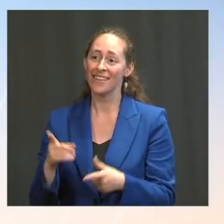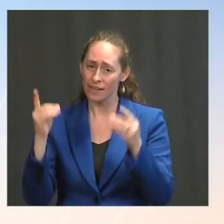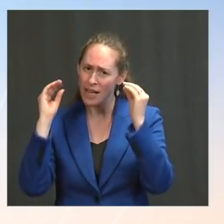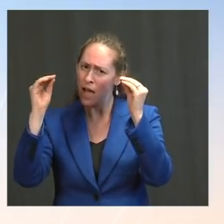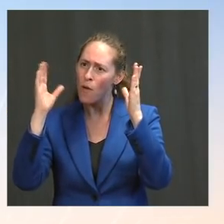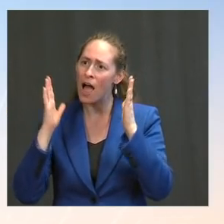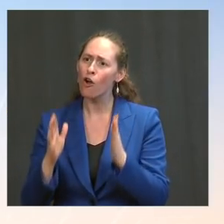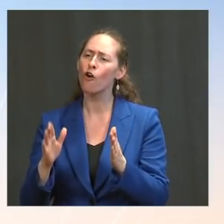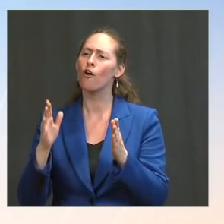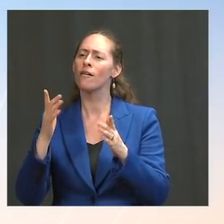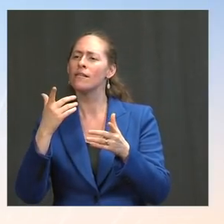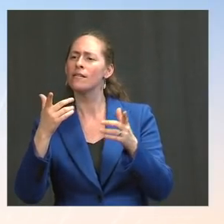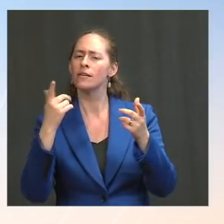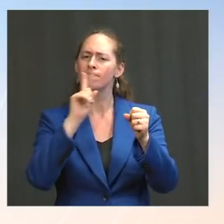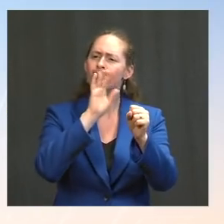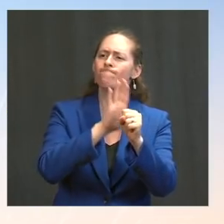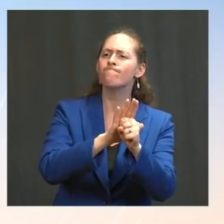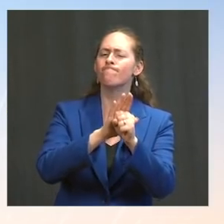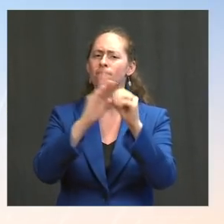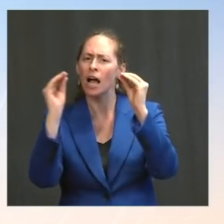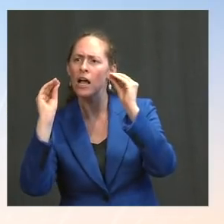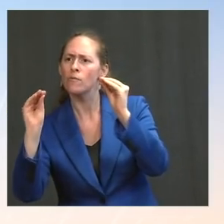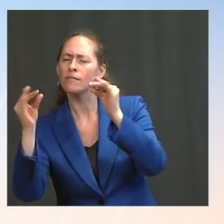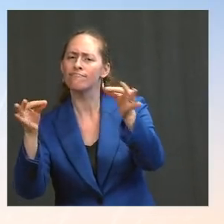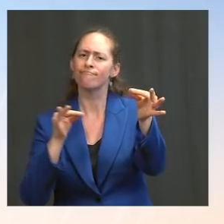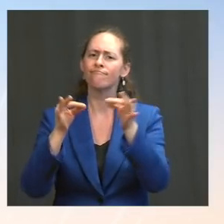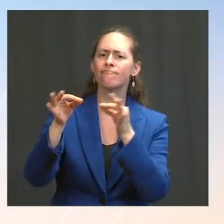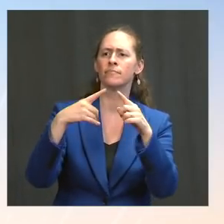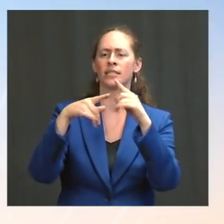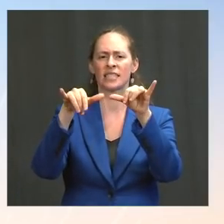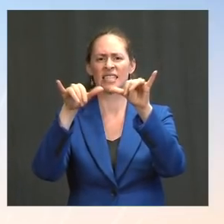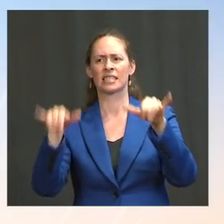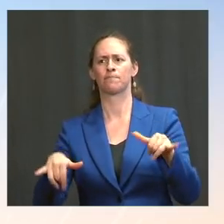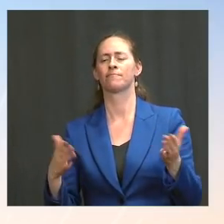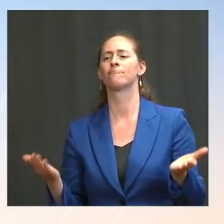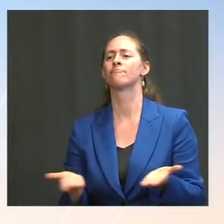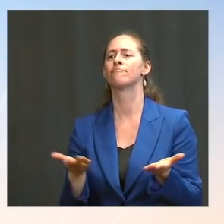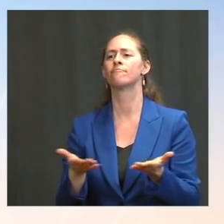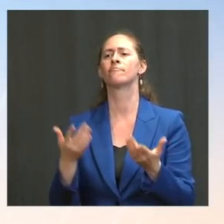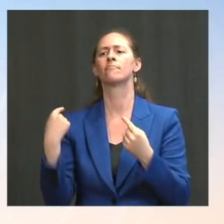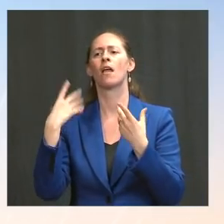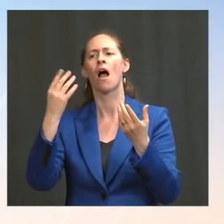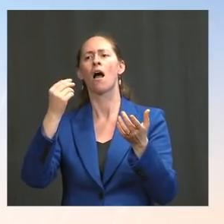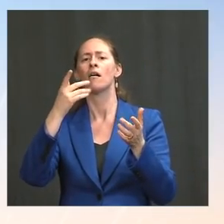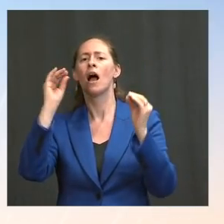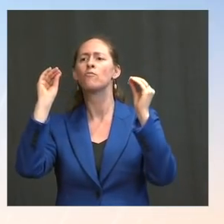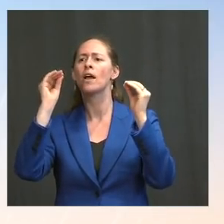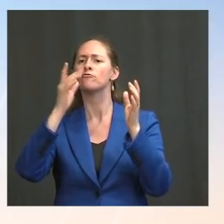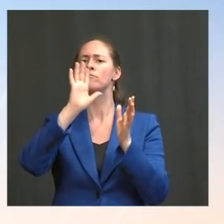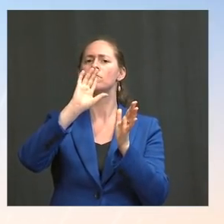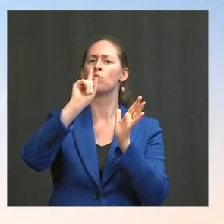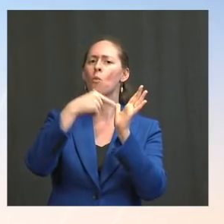to the education system and the role of educators in the country is always going to be close to his heart. I will certainly expect